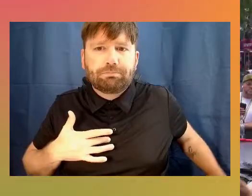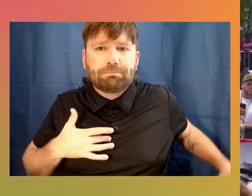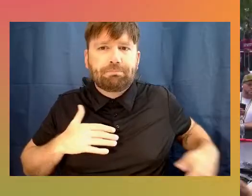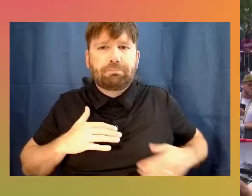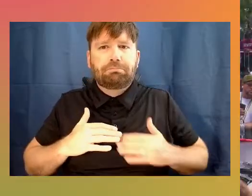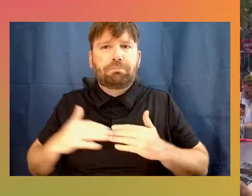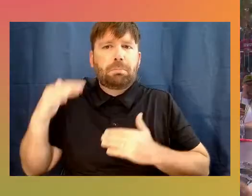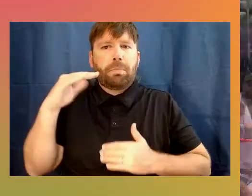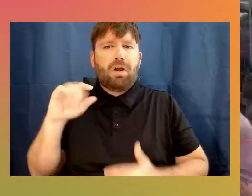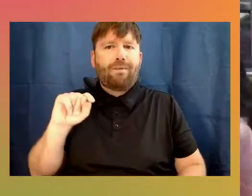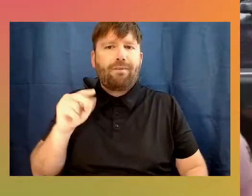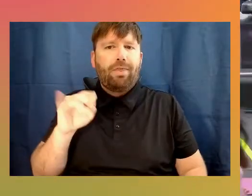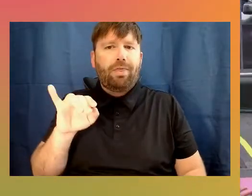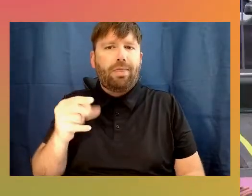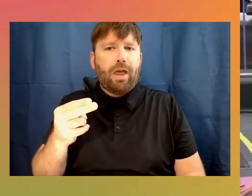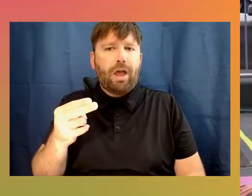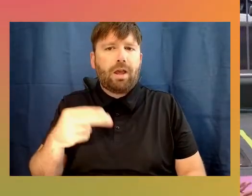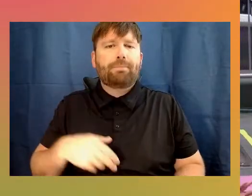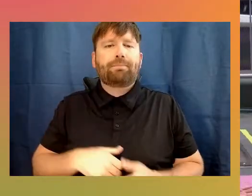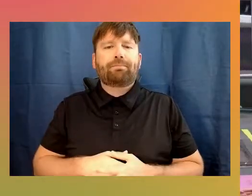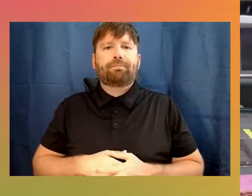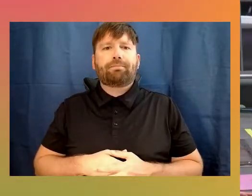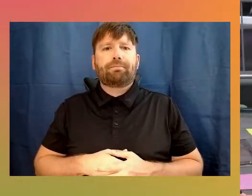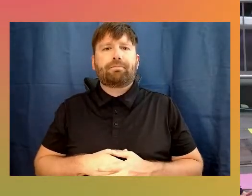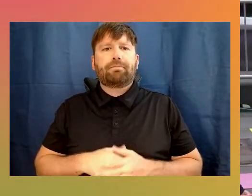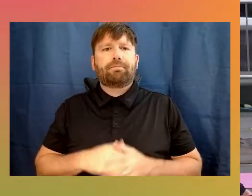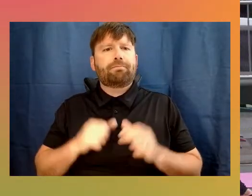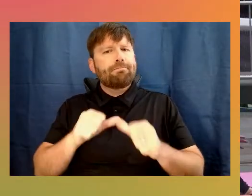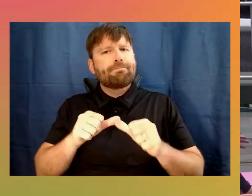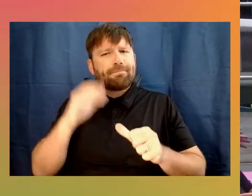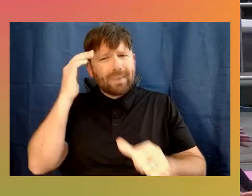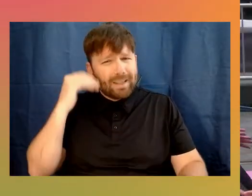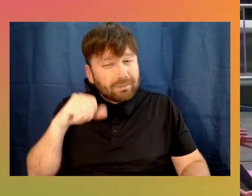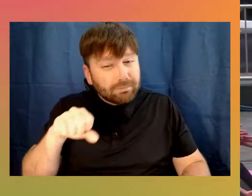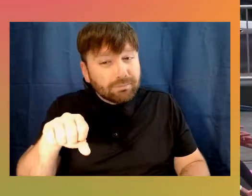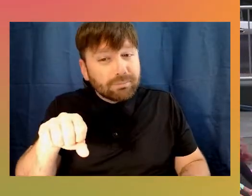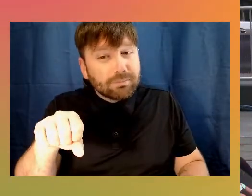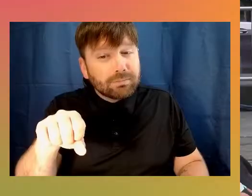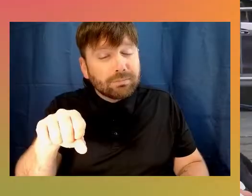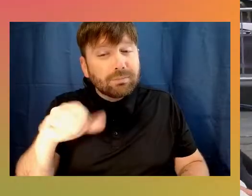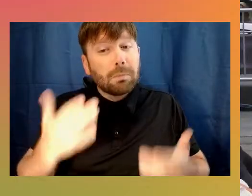POWER LUNGE. ARMS REACHED BACK. CHEST HOVERING ABOVE THE THIGH.